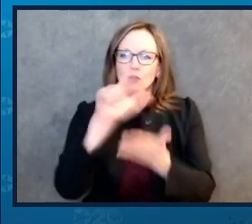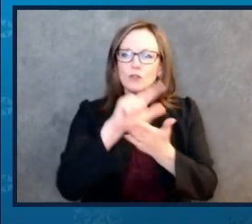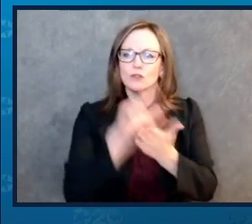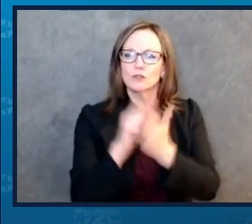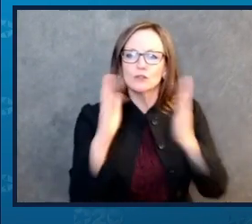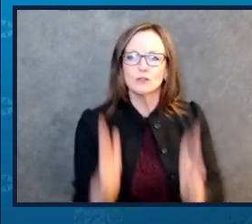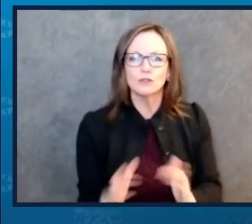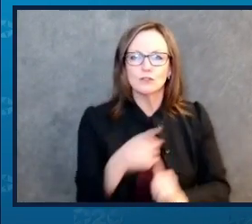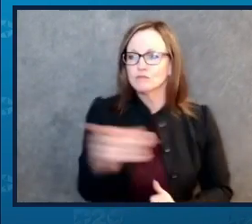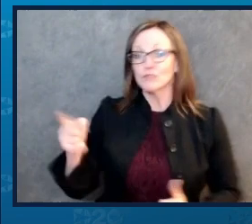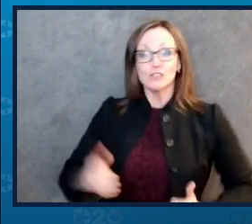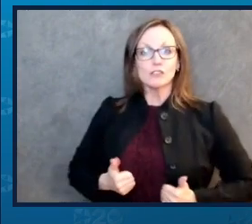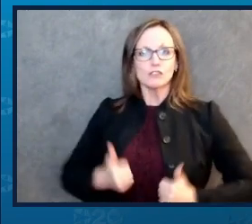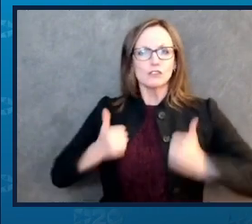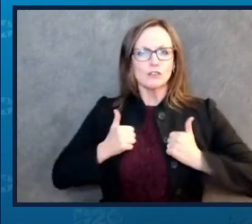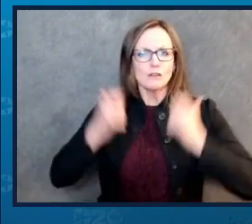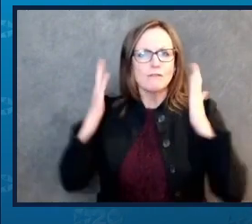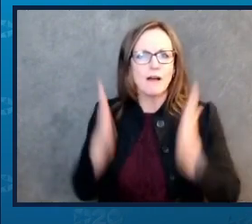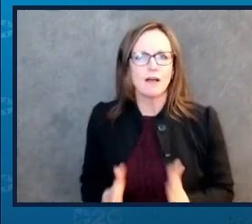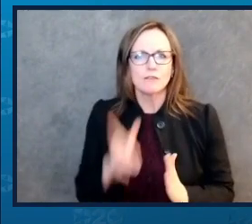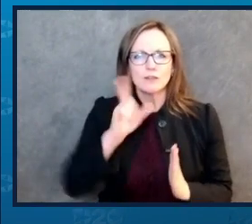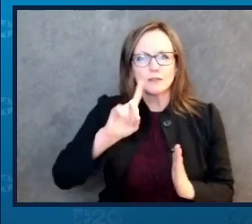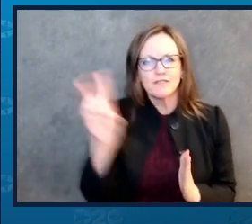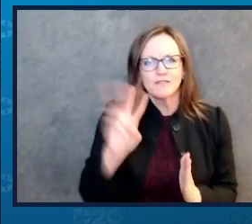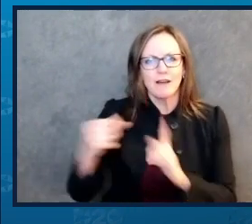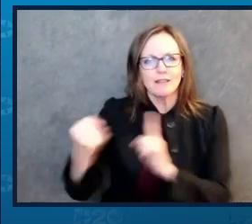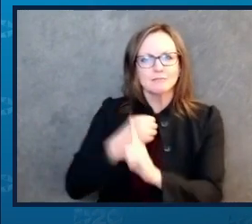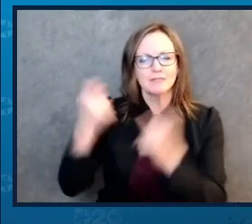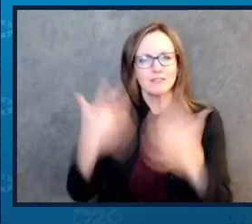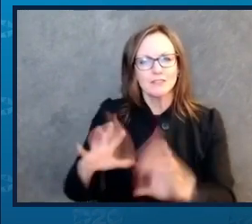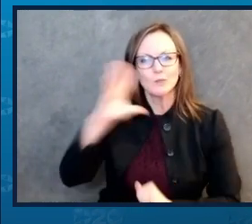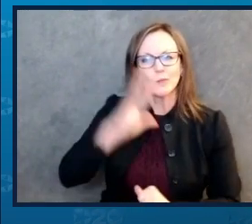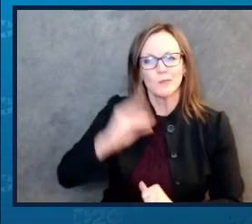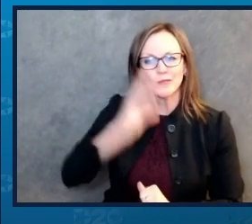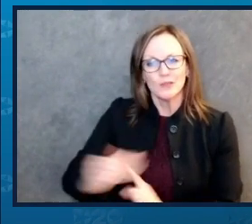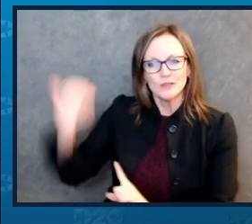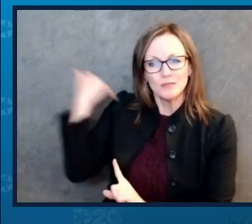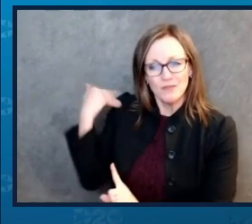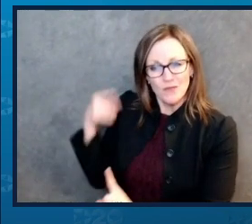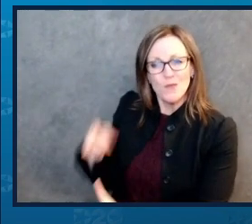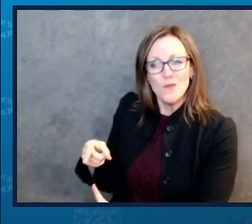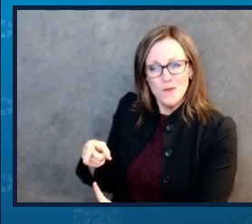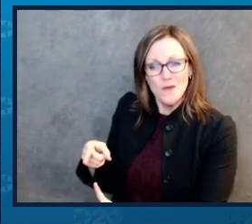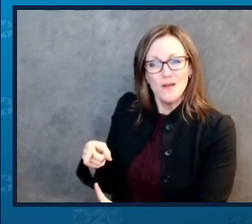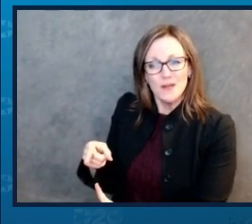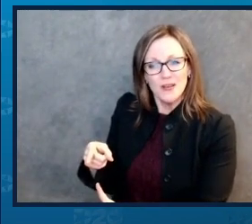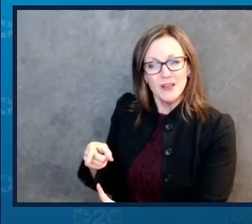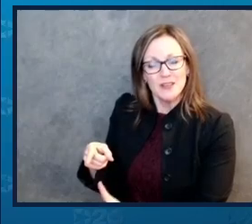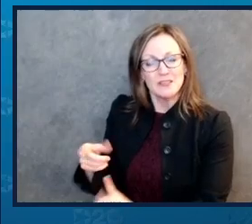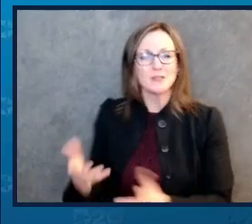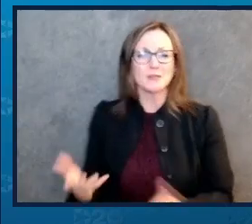THANK YOU FORGIVE MEG THE OPPORTUNITY TO COME AND SPEAK.